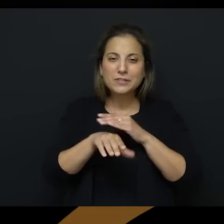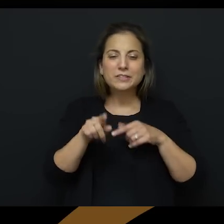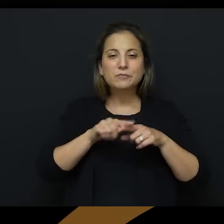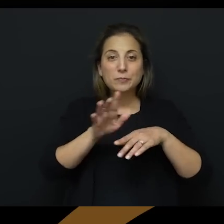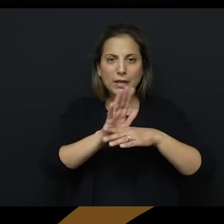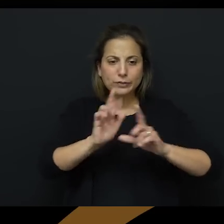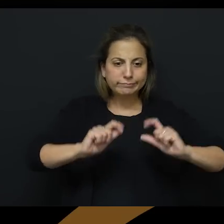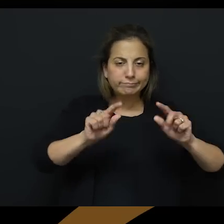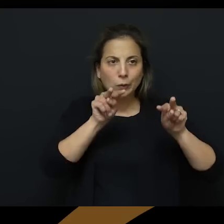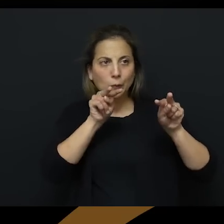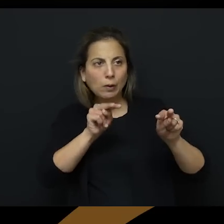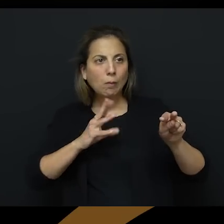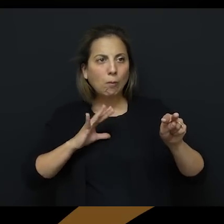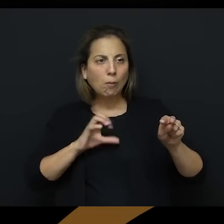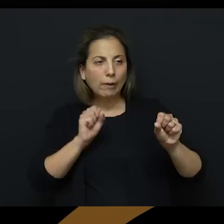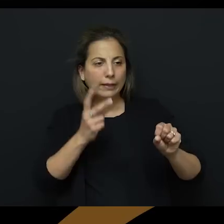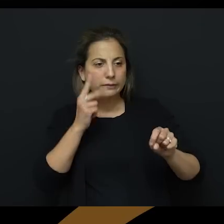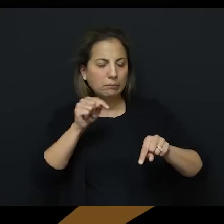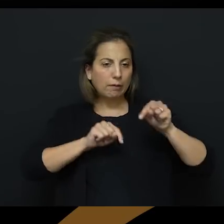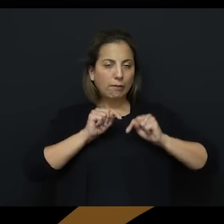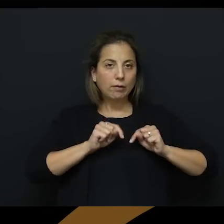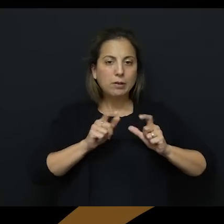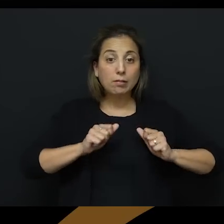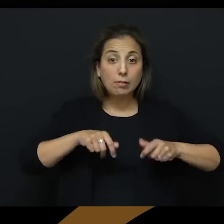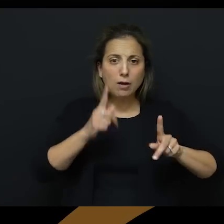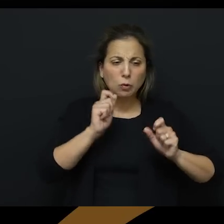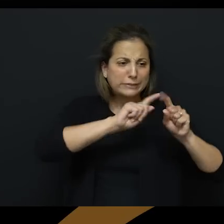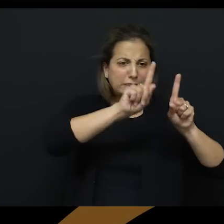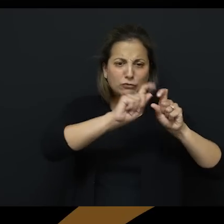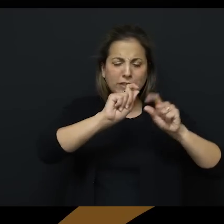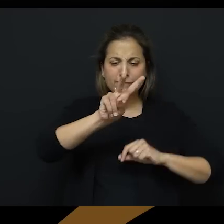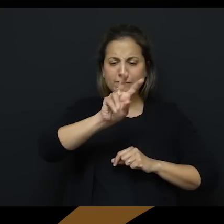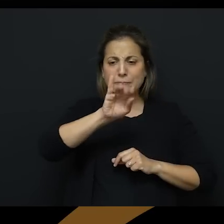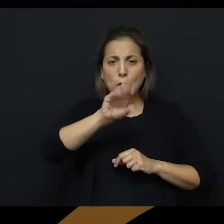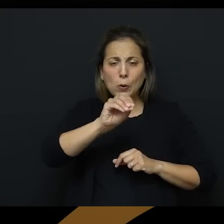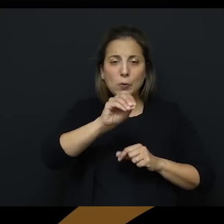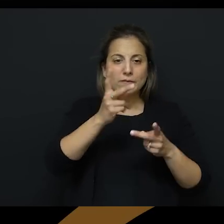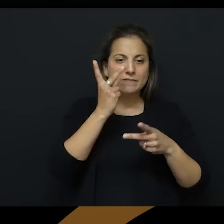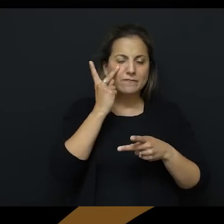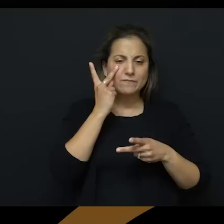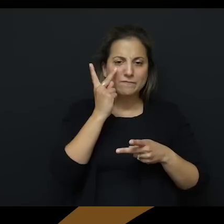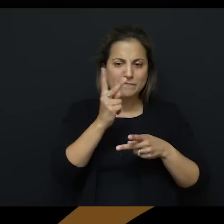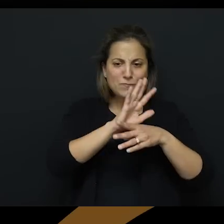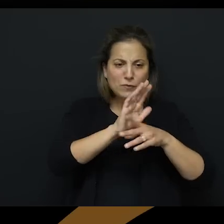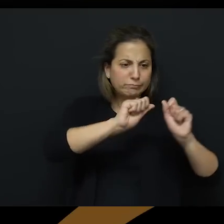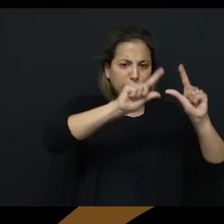Within the player we were able to create a workaround that allowed for multiple Vimeo videos to stream simultaneously.